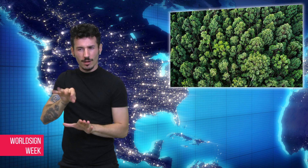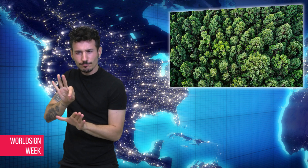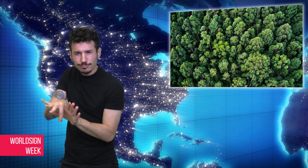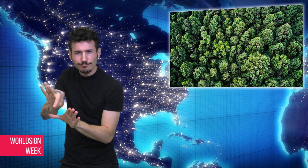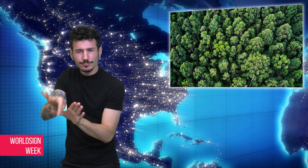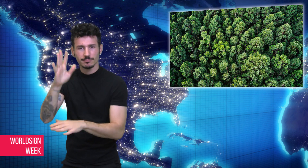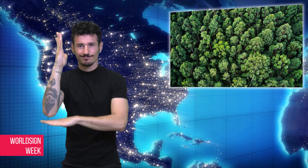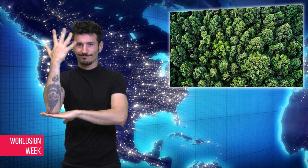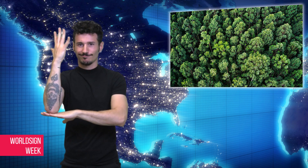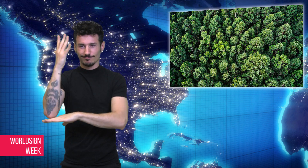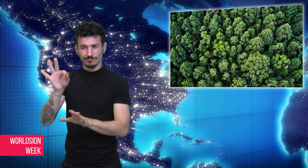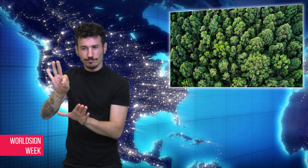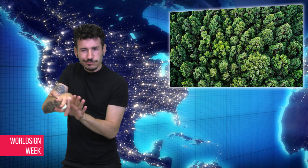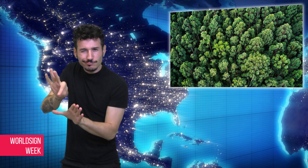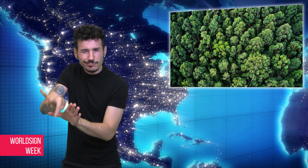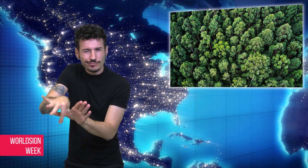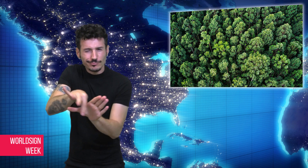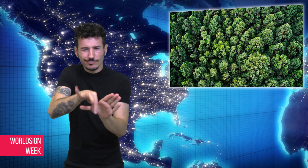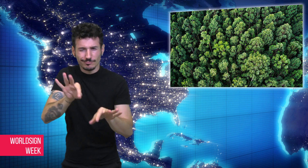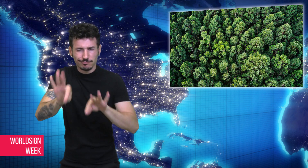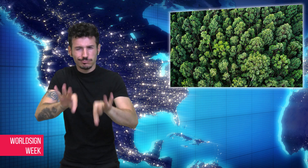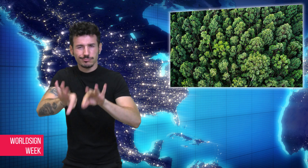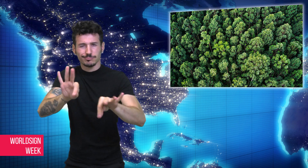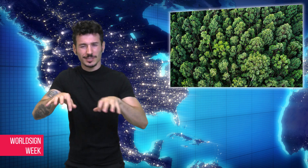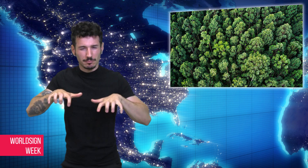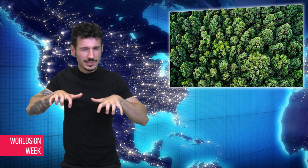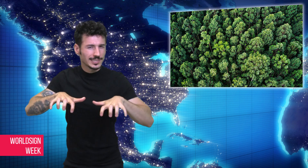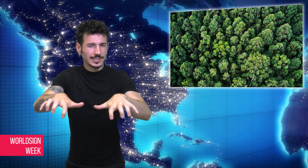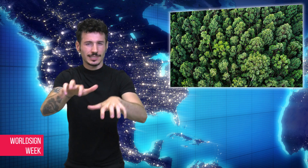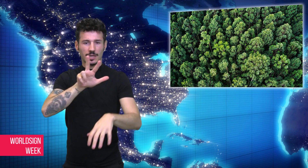when they planted 350 million plants in over